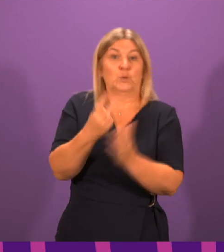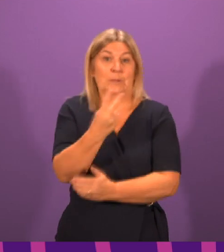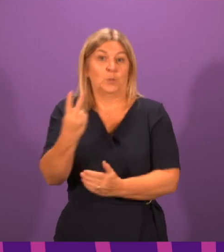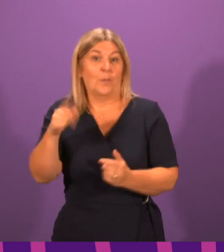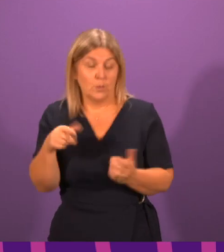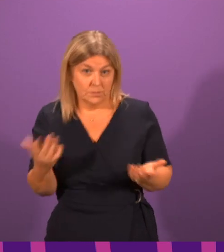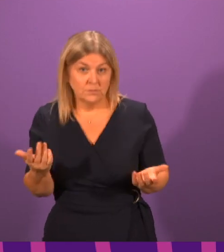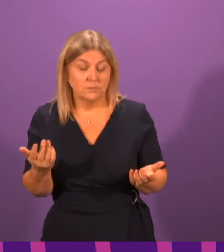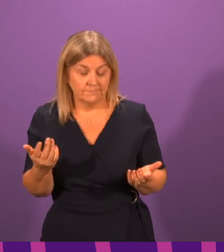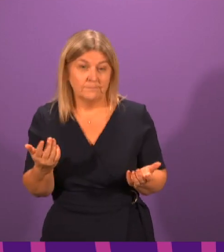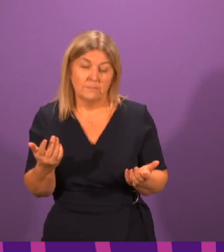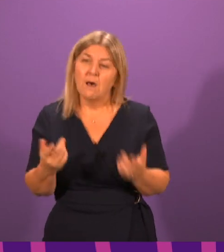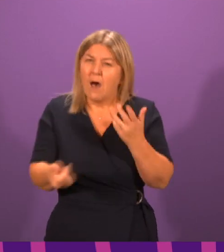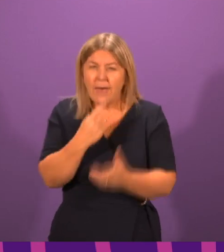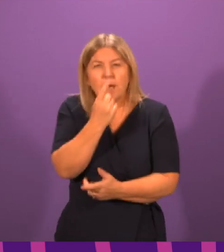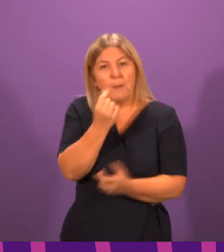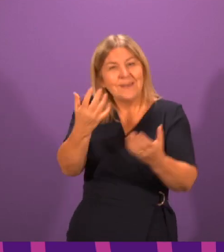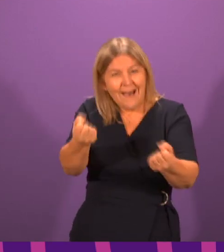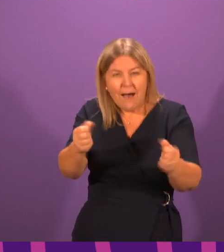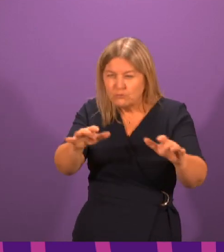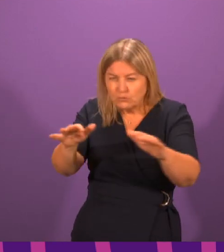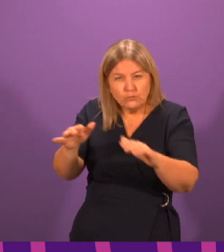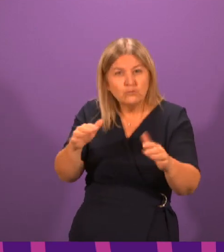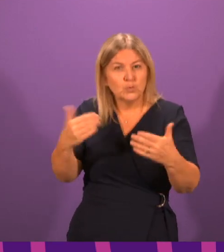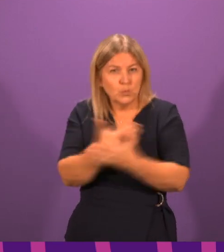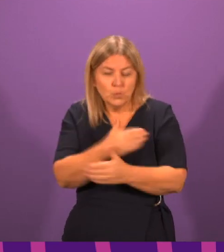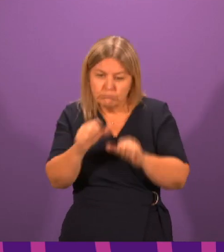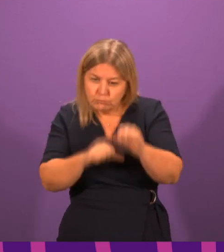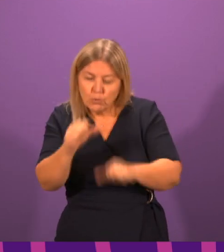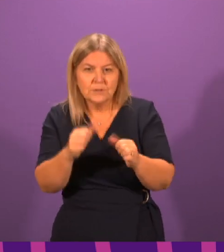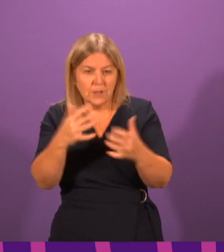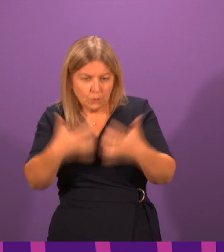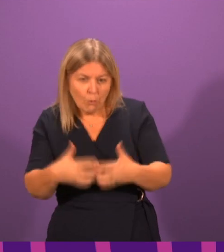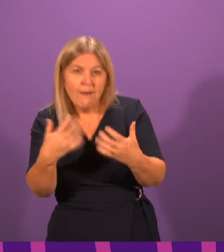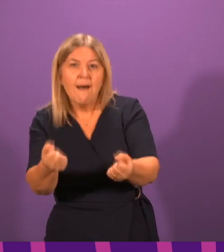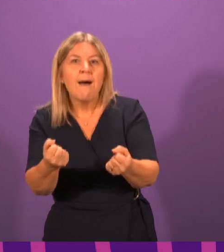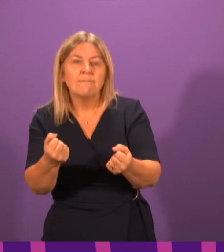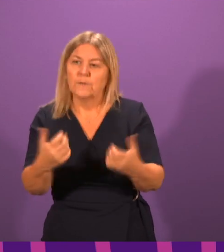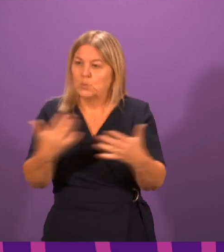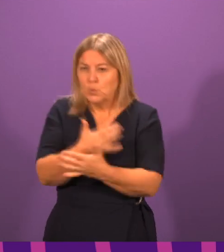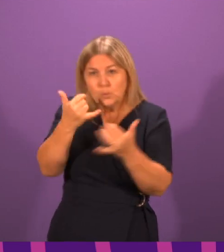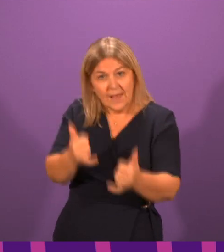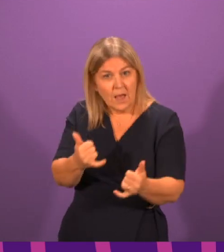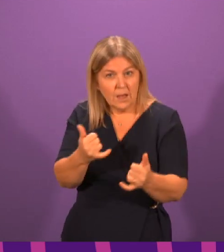We are also working through what additional capacity new processing technologies can offer and what new test routes can bring